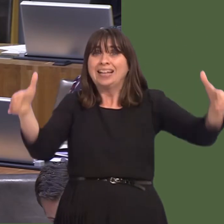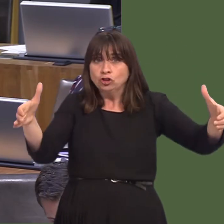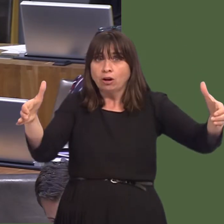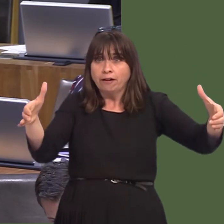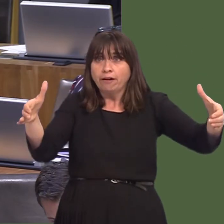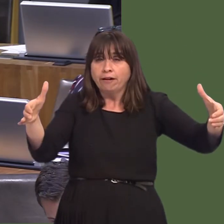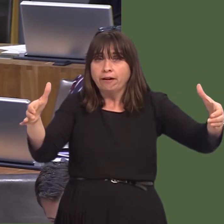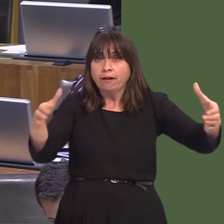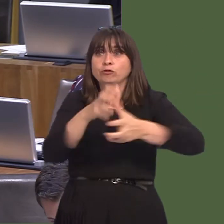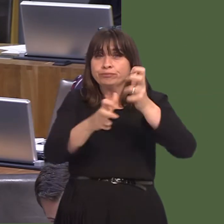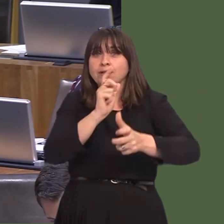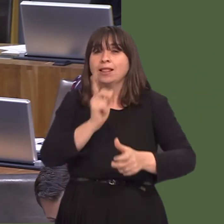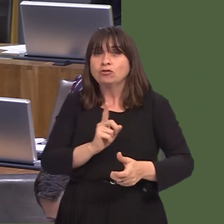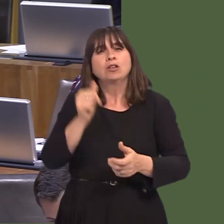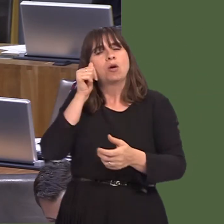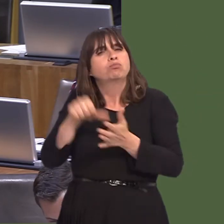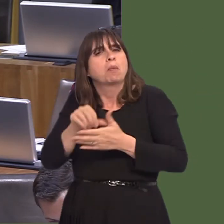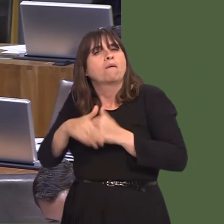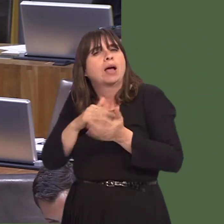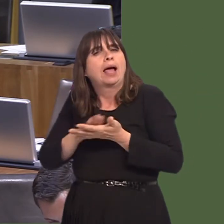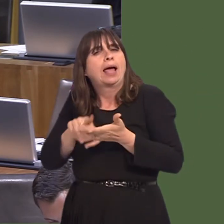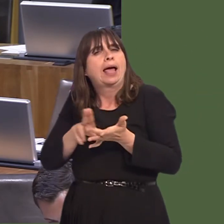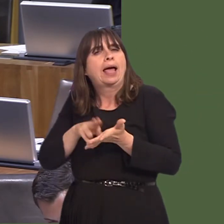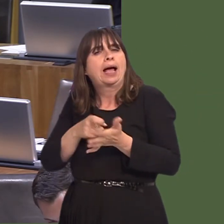There were issues around Hinkley, and we still have nothing on the tidal lagoon, one of the